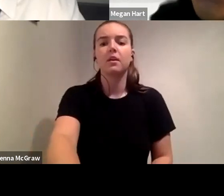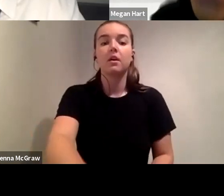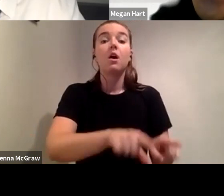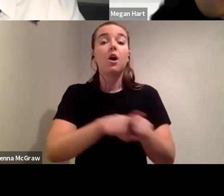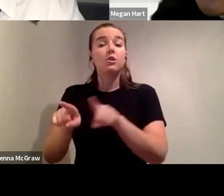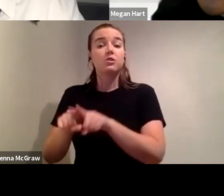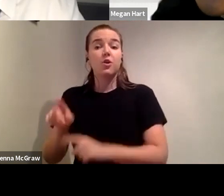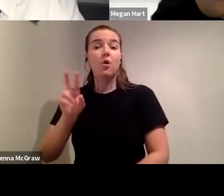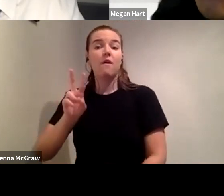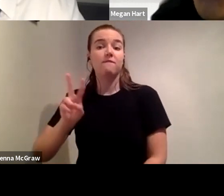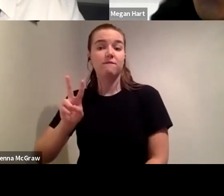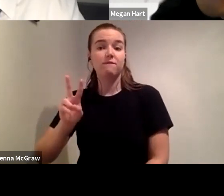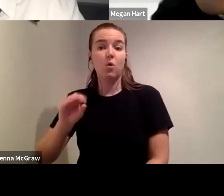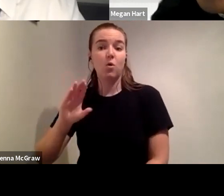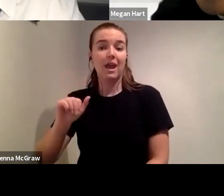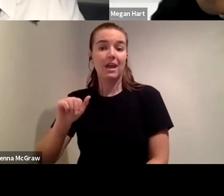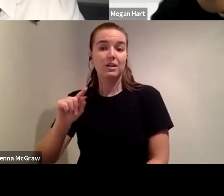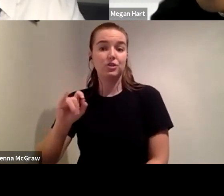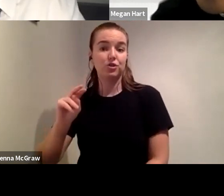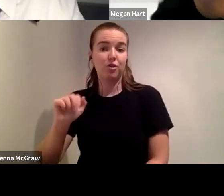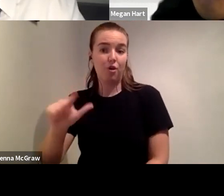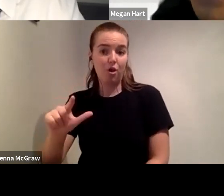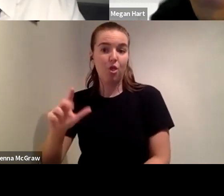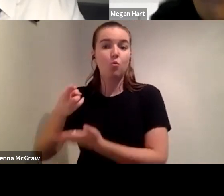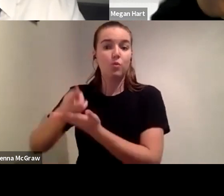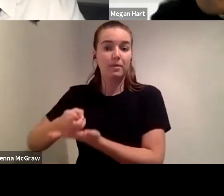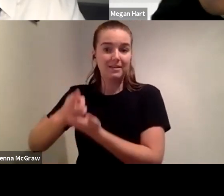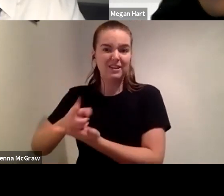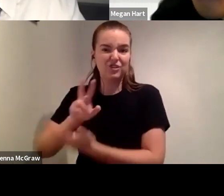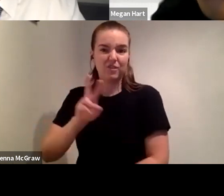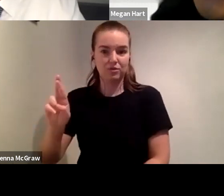And they could be a great resource for graduated or current students to have employment.